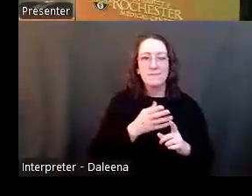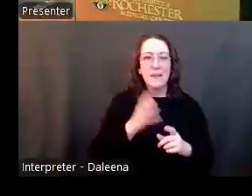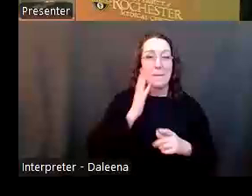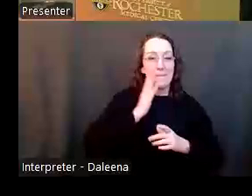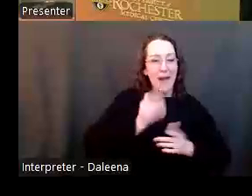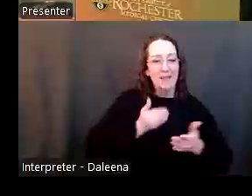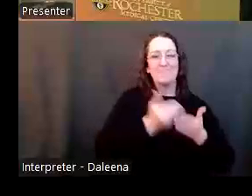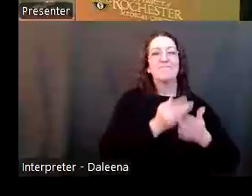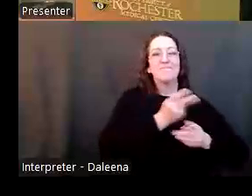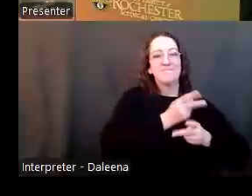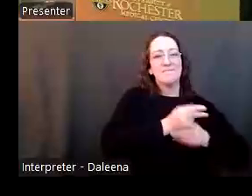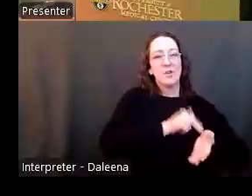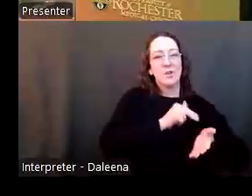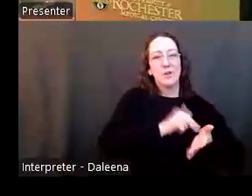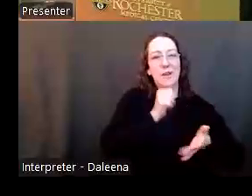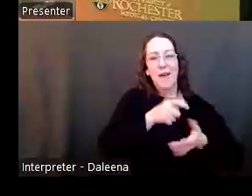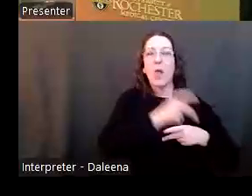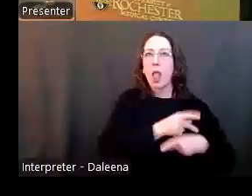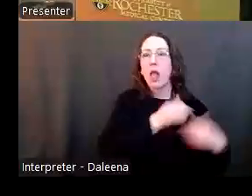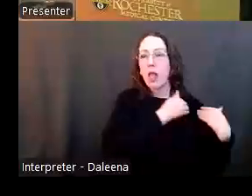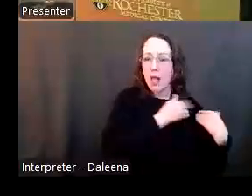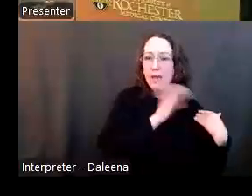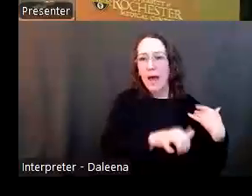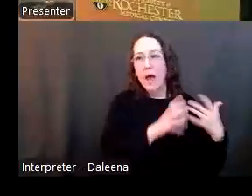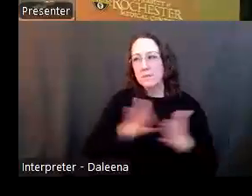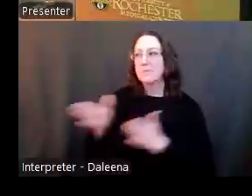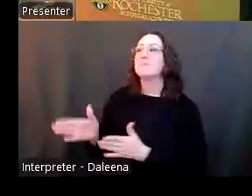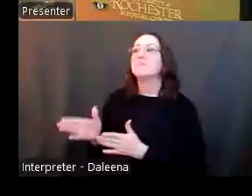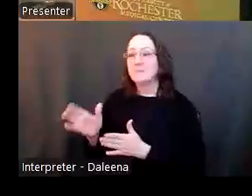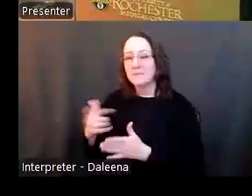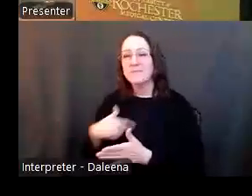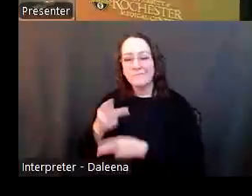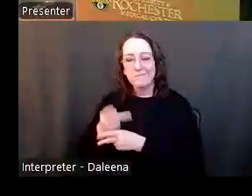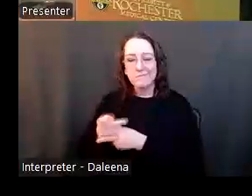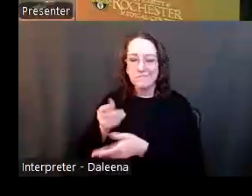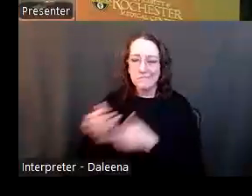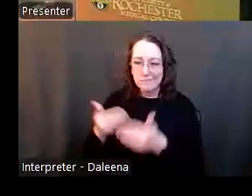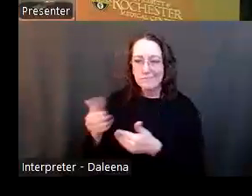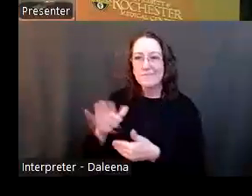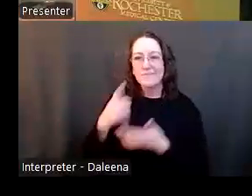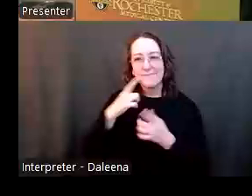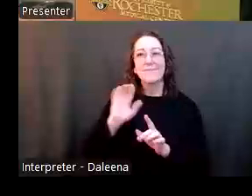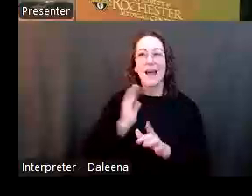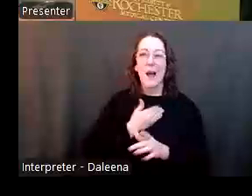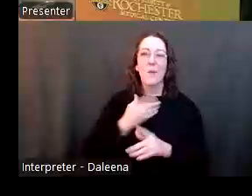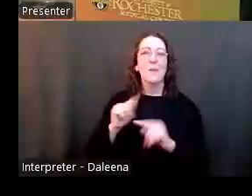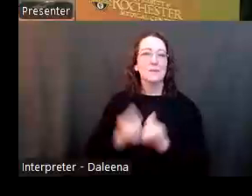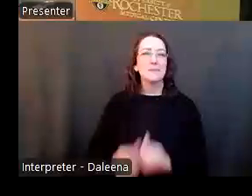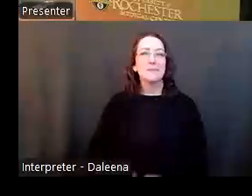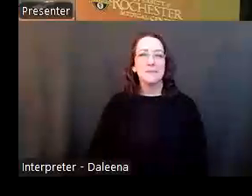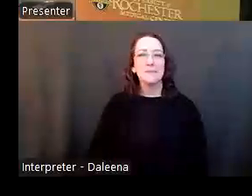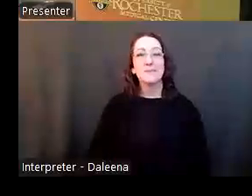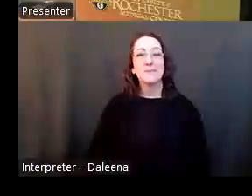designated to do all those things has been proven successful for our team um and then in that we